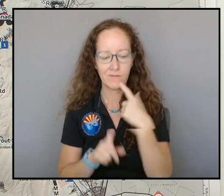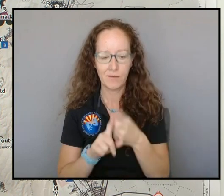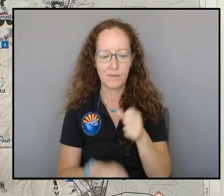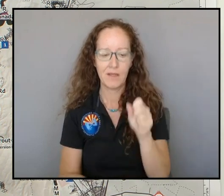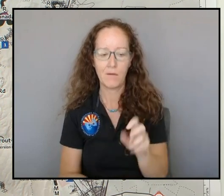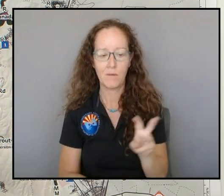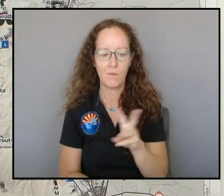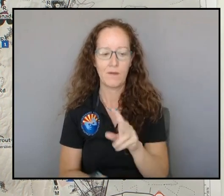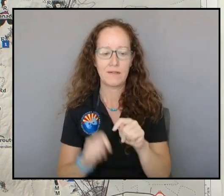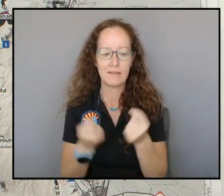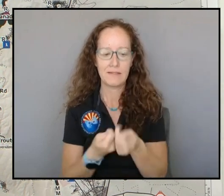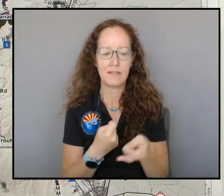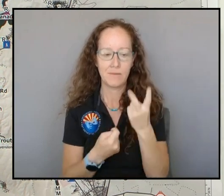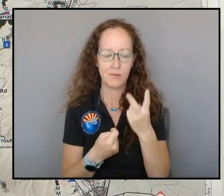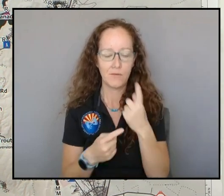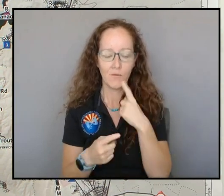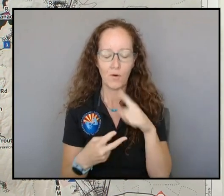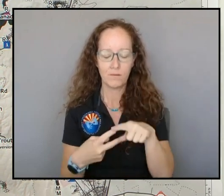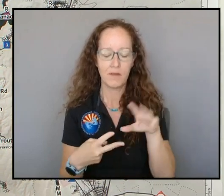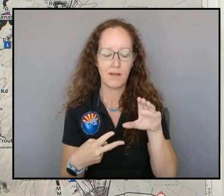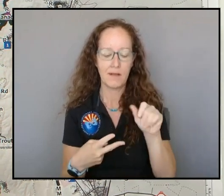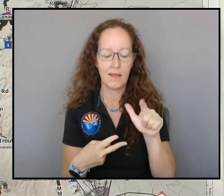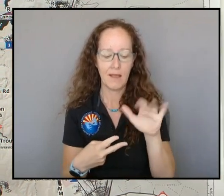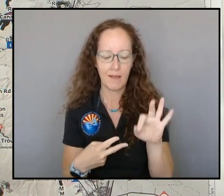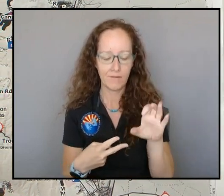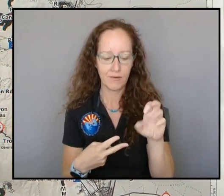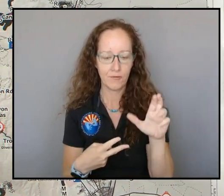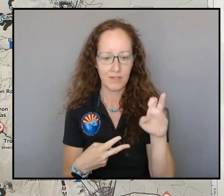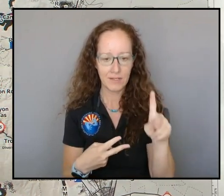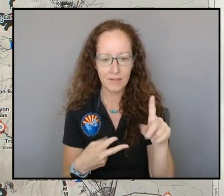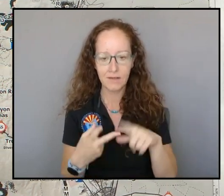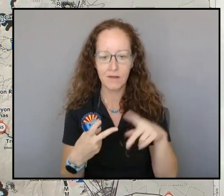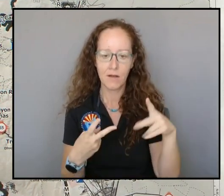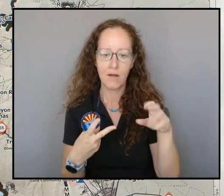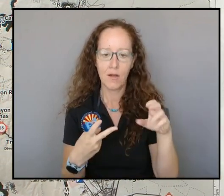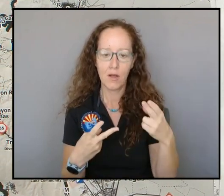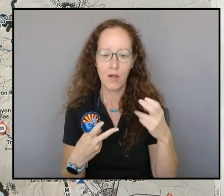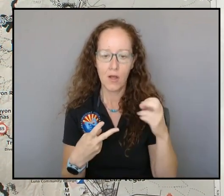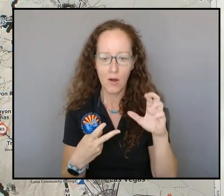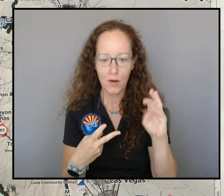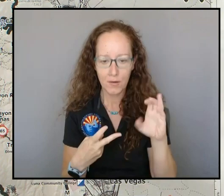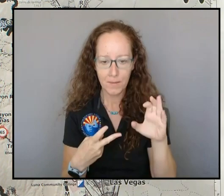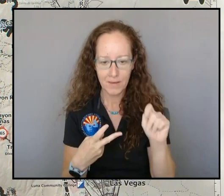Hermit Peak Fires. So today we're going to start with just a kind of a brief overview of the incident and then we'll get